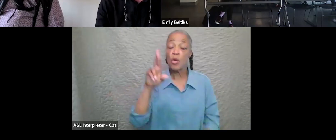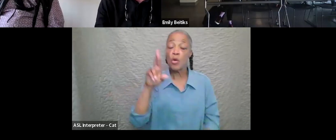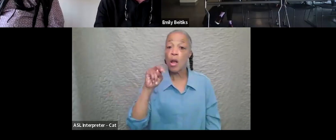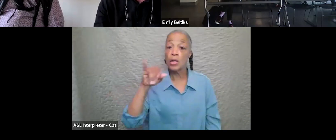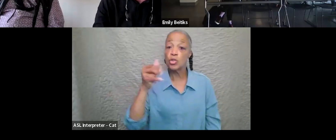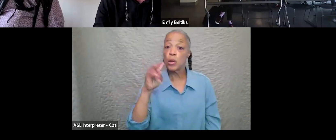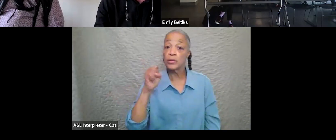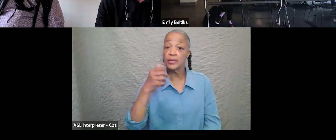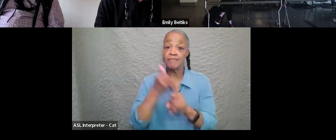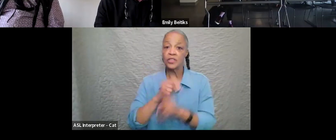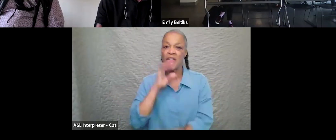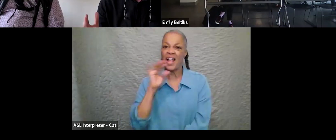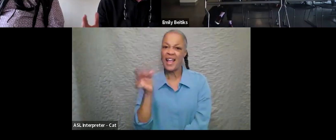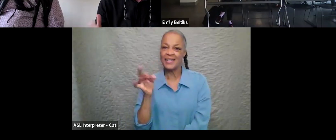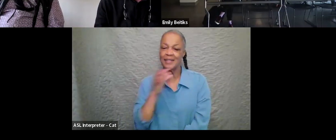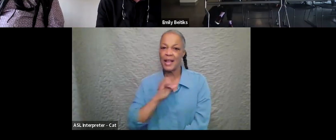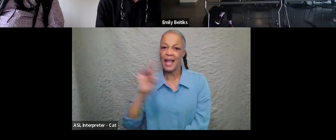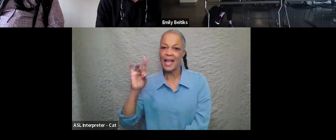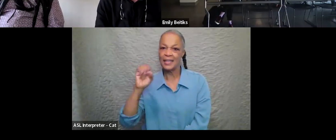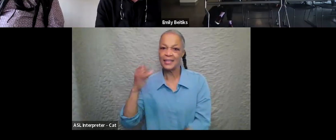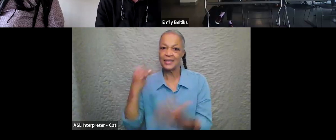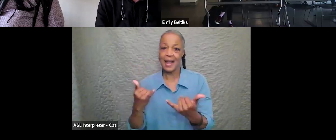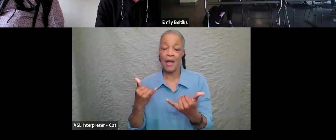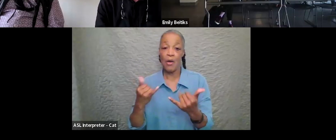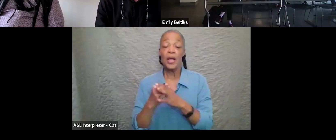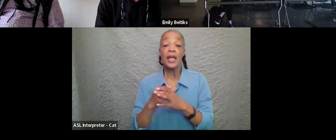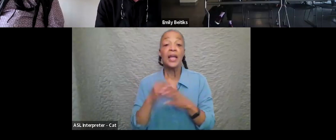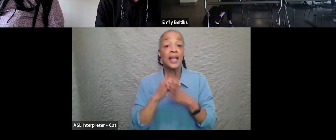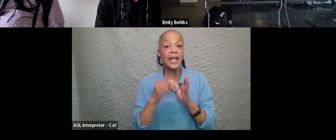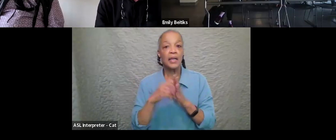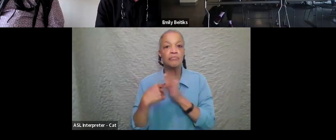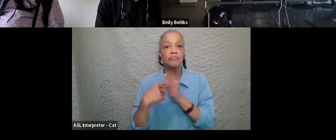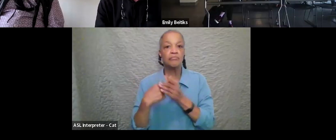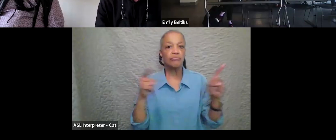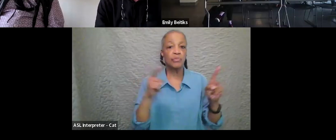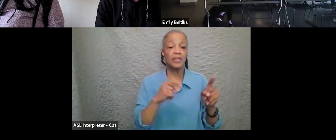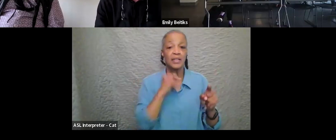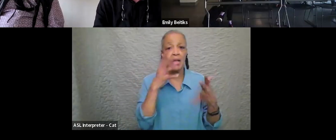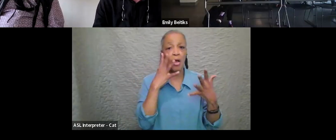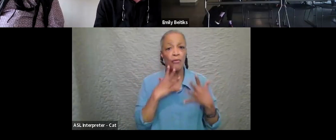who exposed the so-called unfortunate experiment in New Zealand.